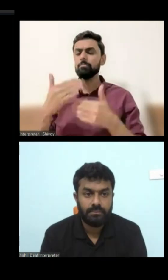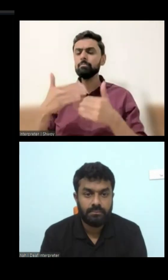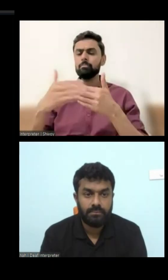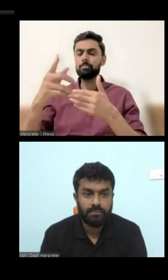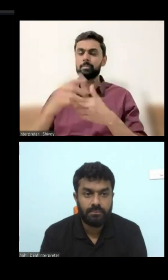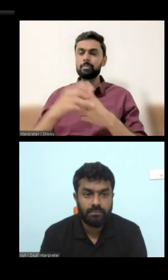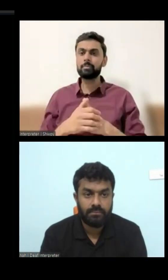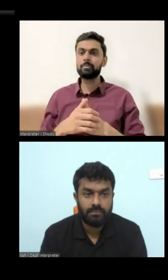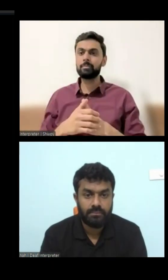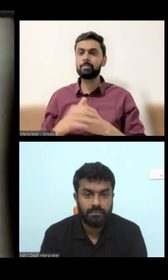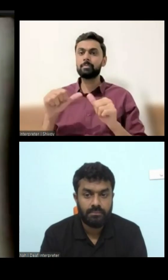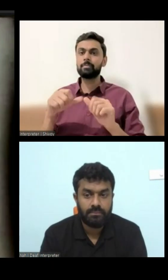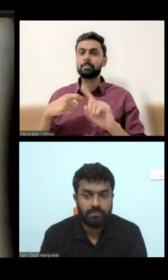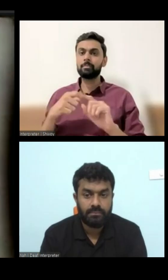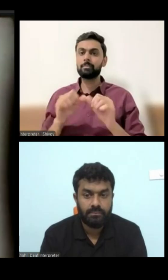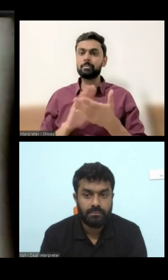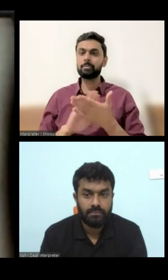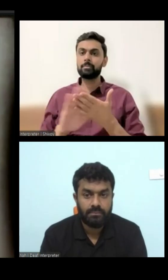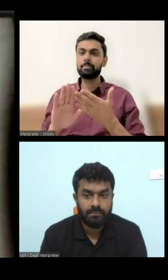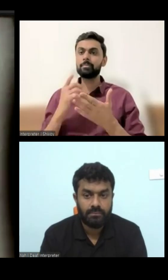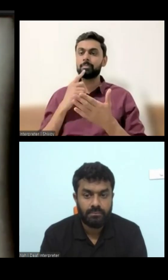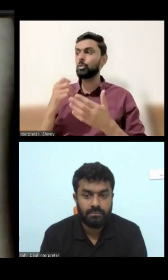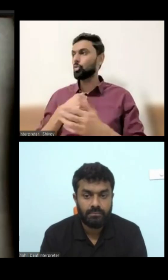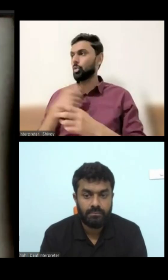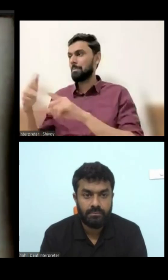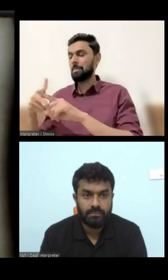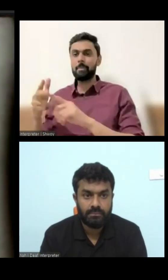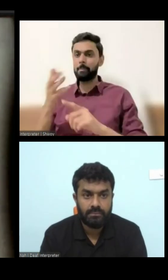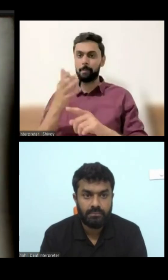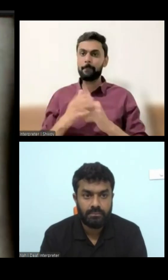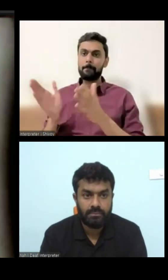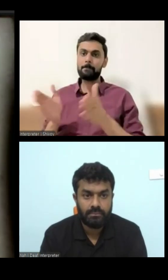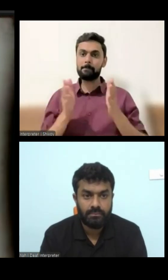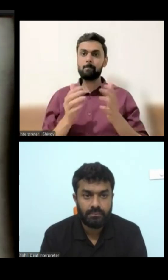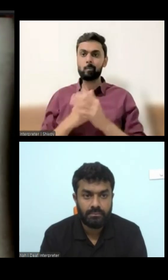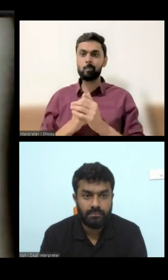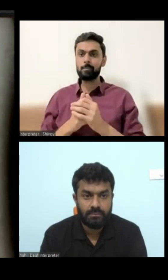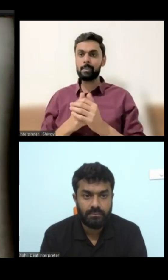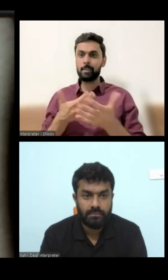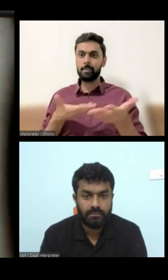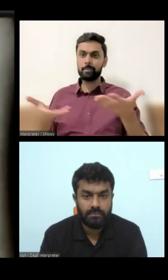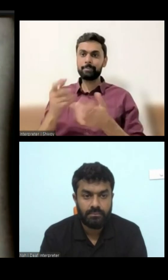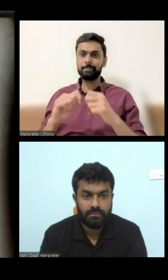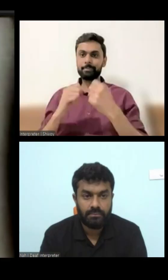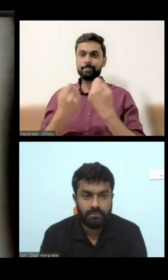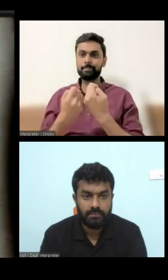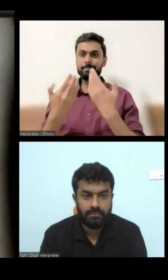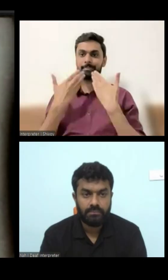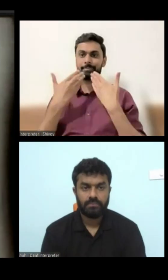Yeah. Thanks, Ashutosh, for having me here. And the entire organizing team. Myself, Akashdeep Bansal.